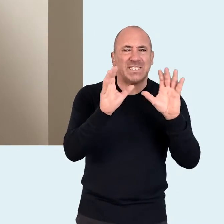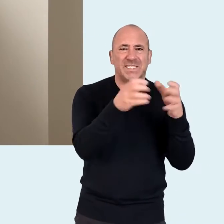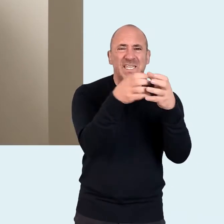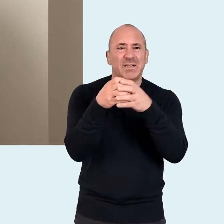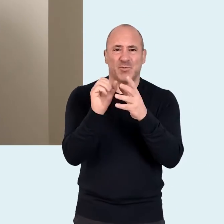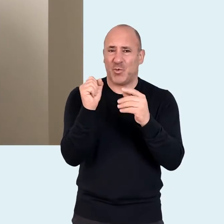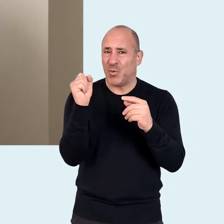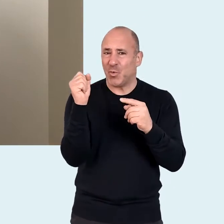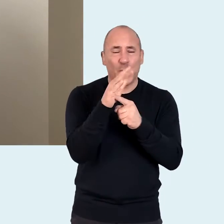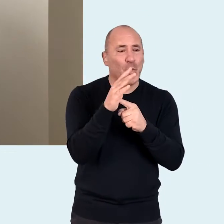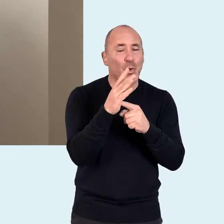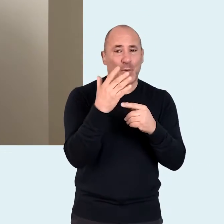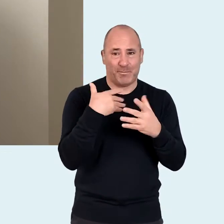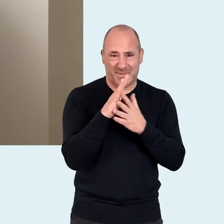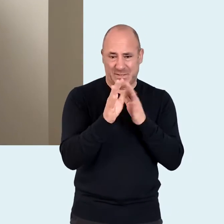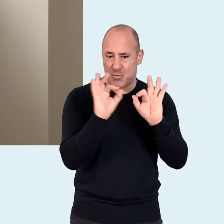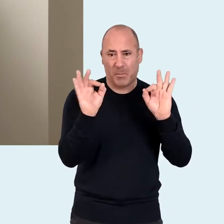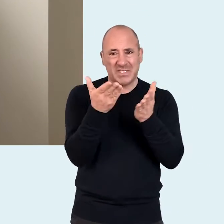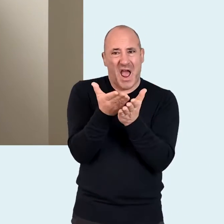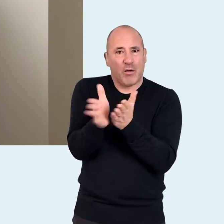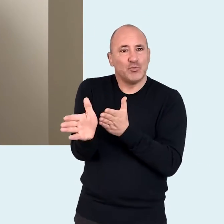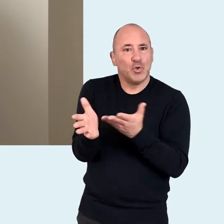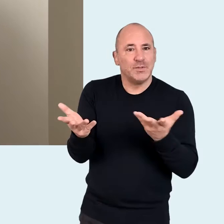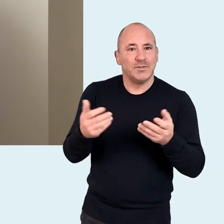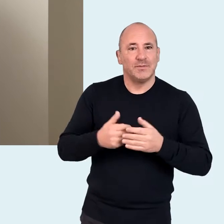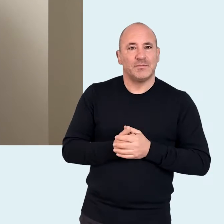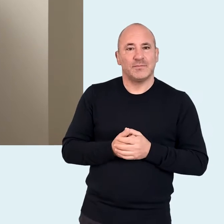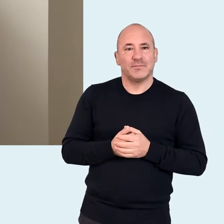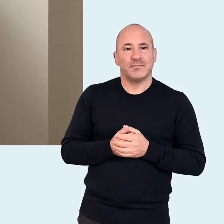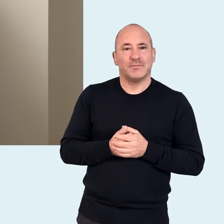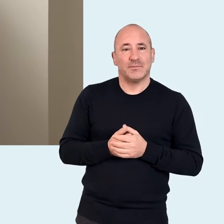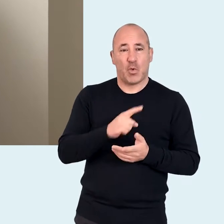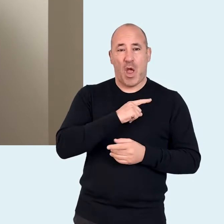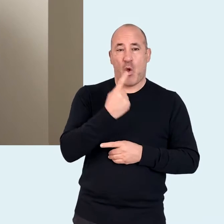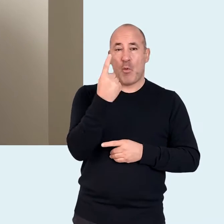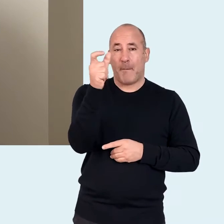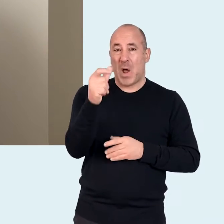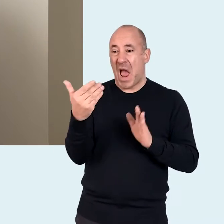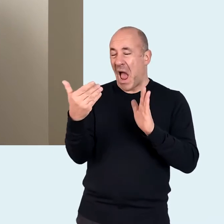Teaching in teams is a key way to ensure that we don't exclude anyone. That extra person